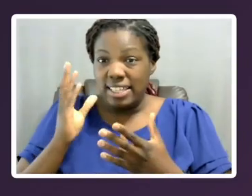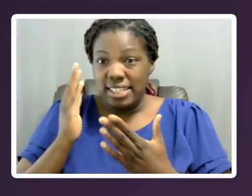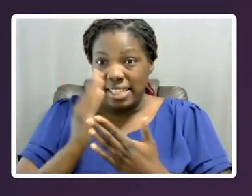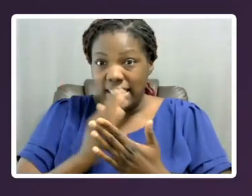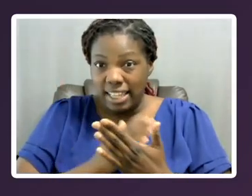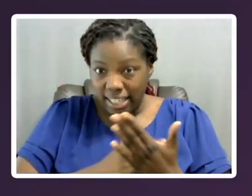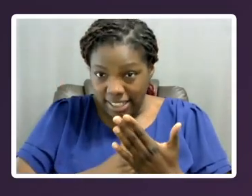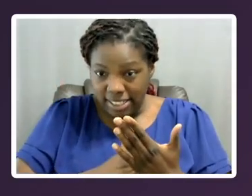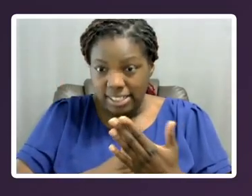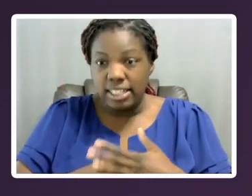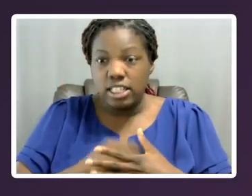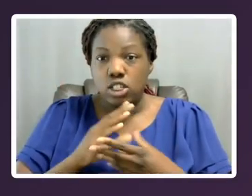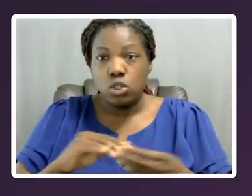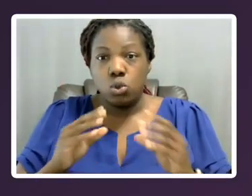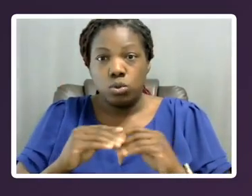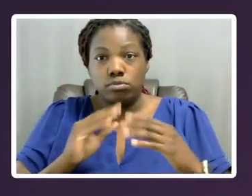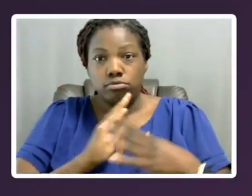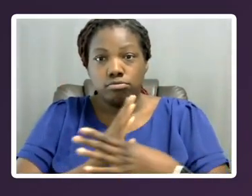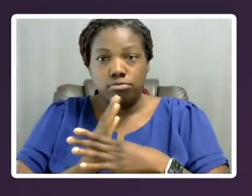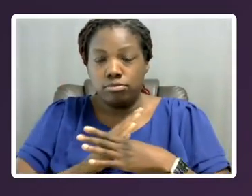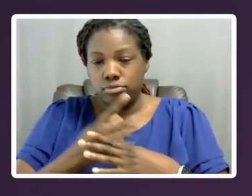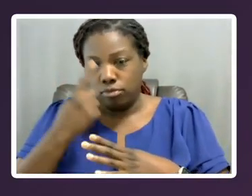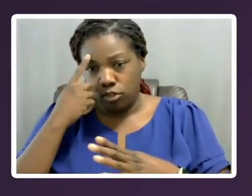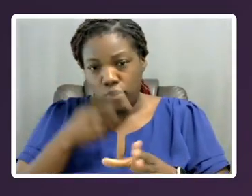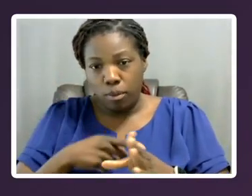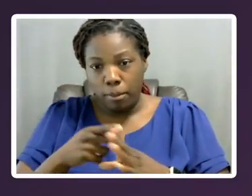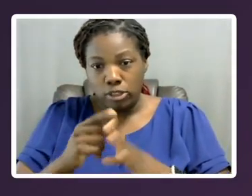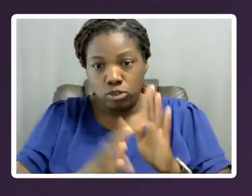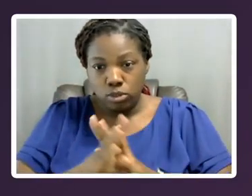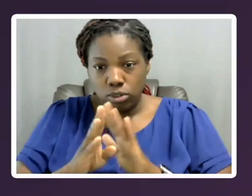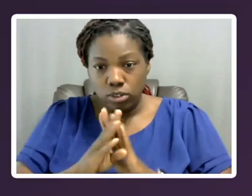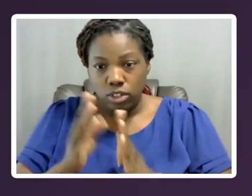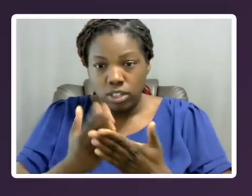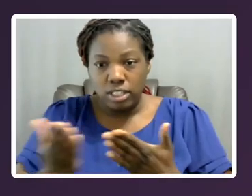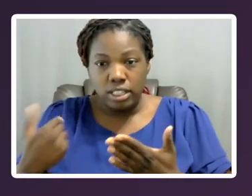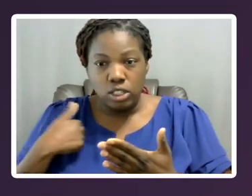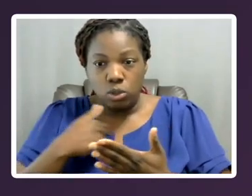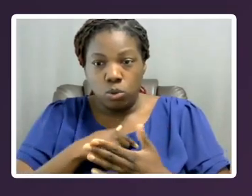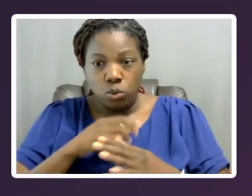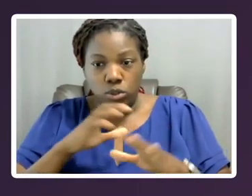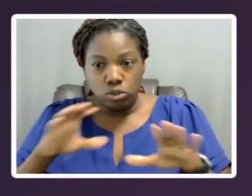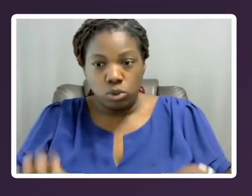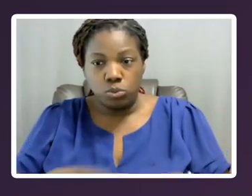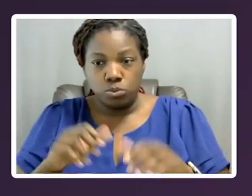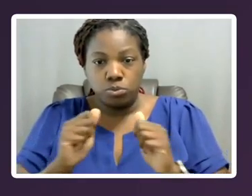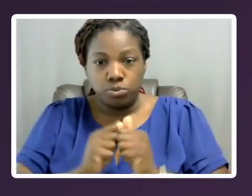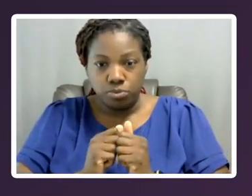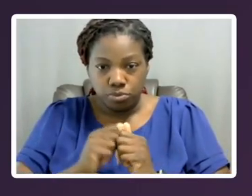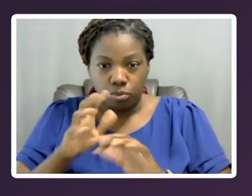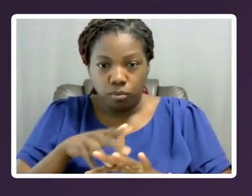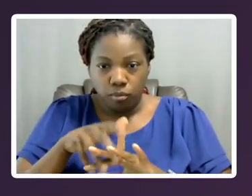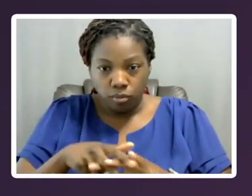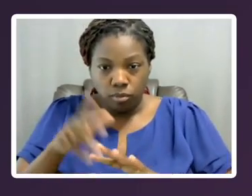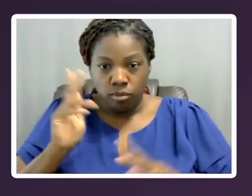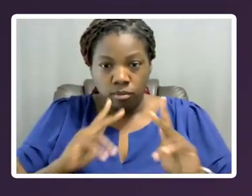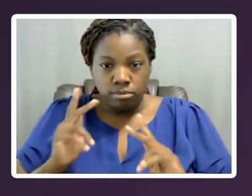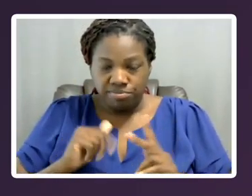share through our professional development and the stories that we've worked on with Native people aren't native American stories. They're all of our stories.